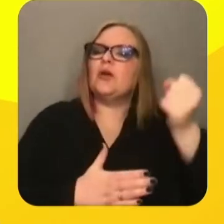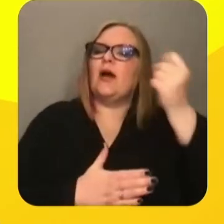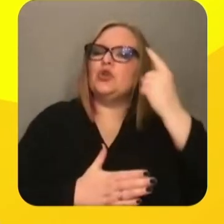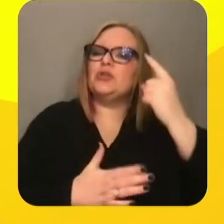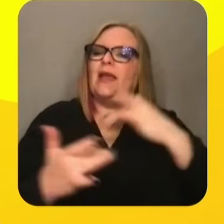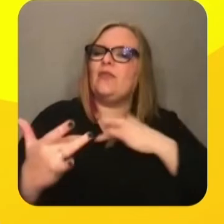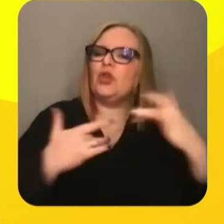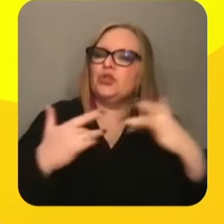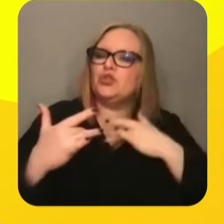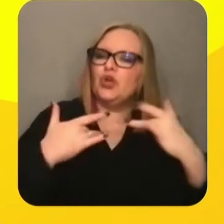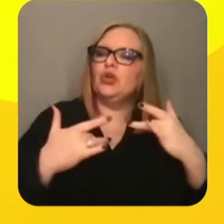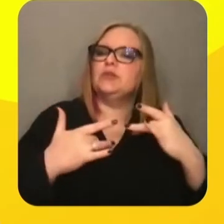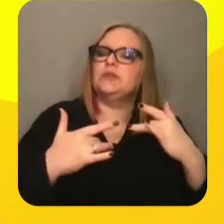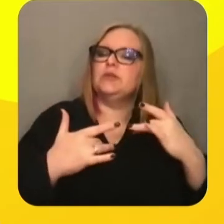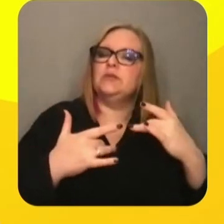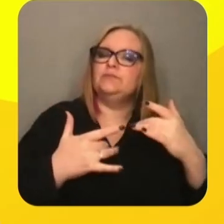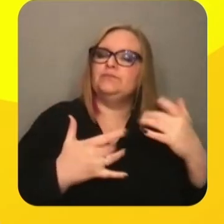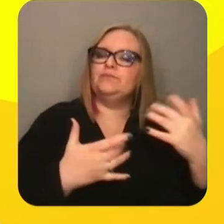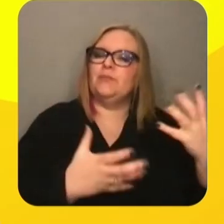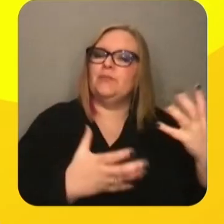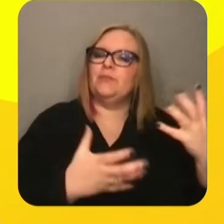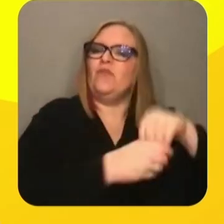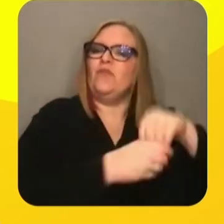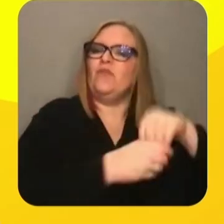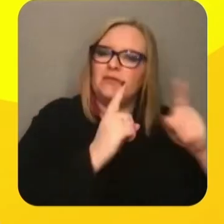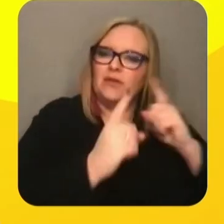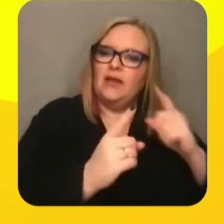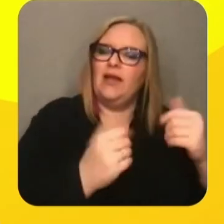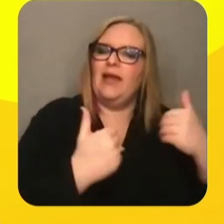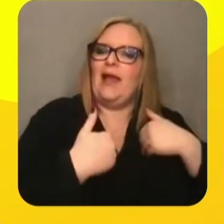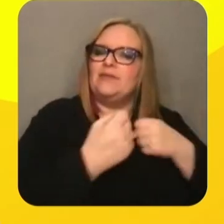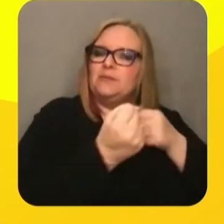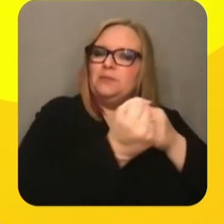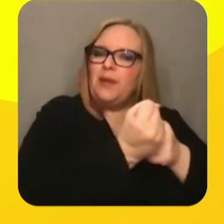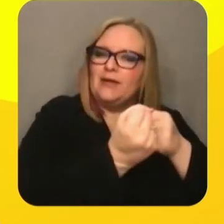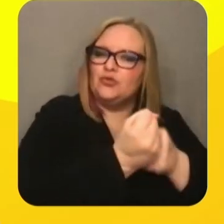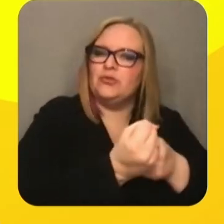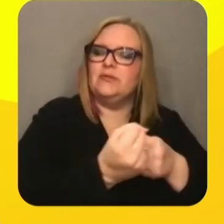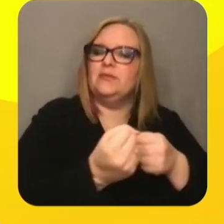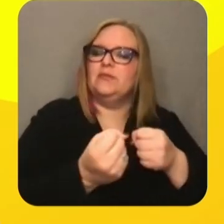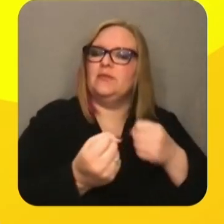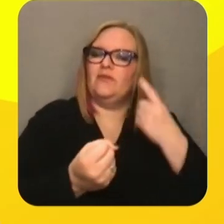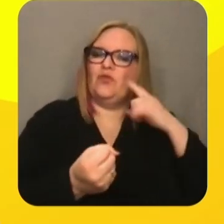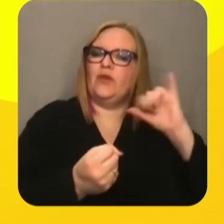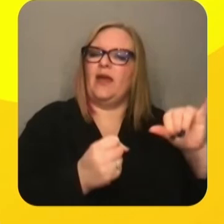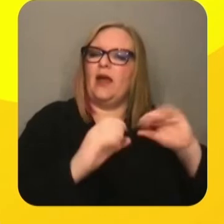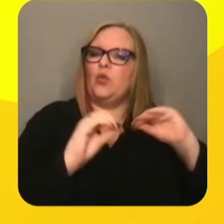and also get the sponsorship and the support throughout the organization, from that group?